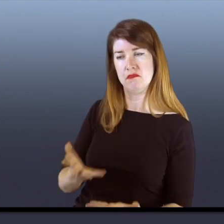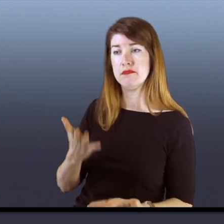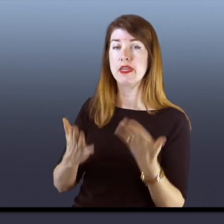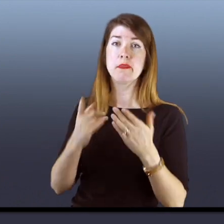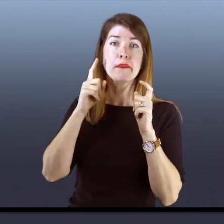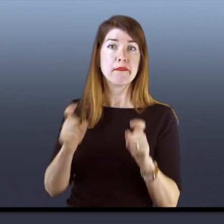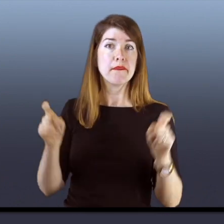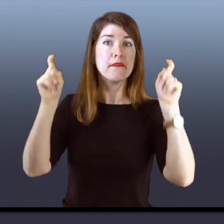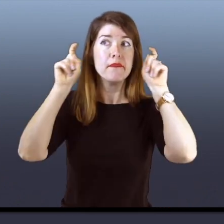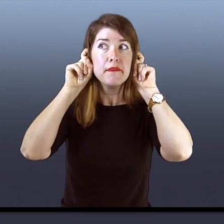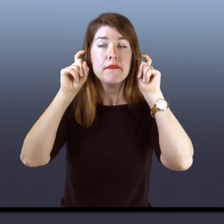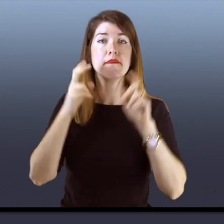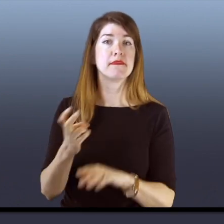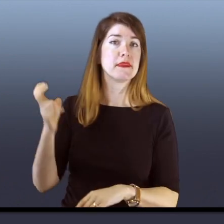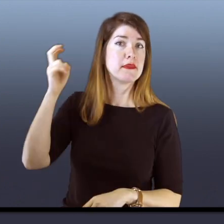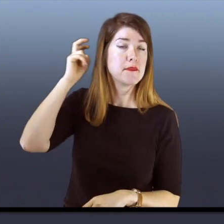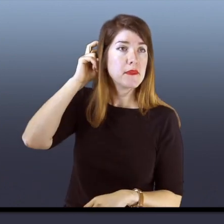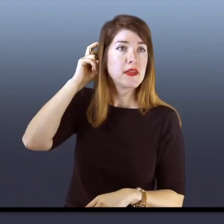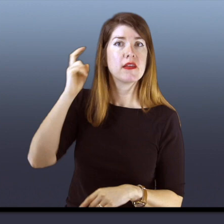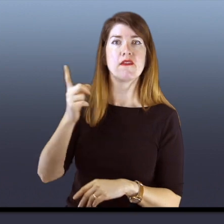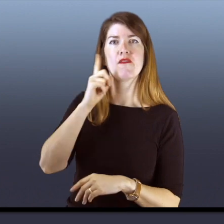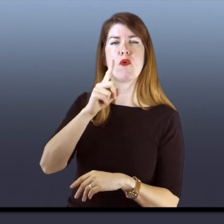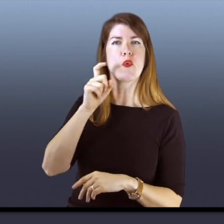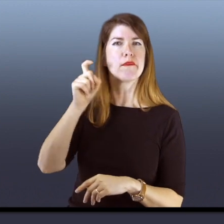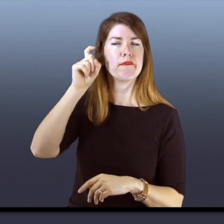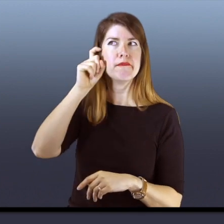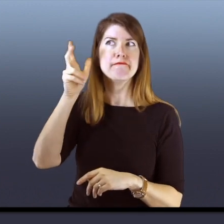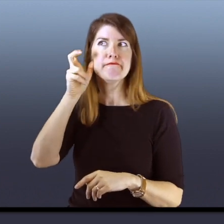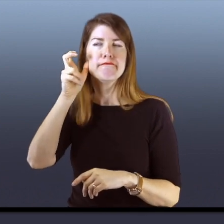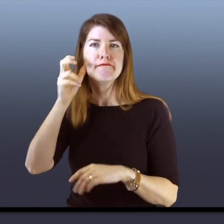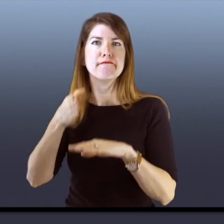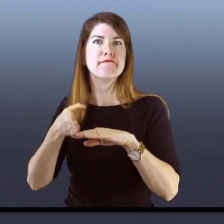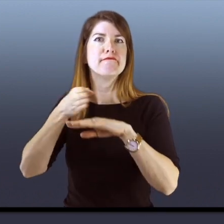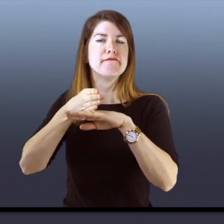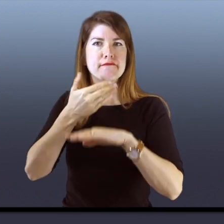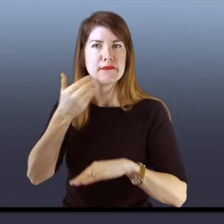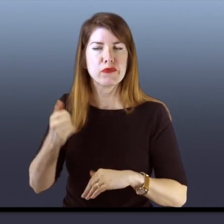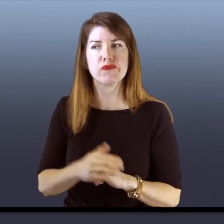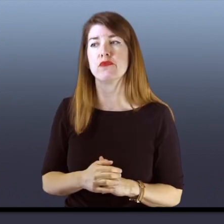for amplification, a communication mode may be established whether that is oral